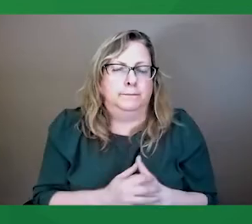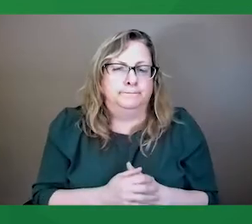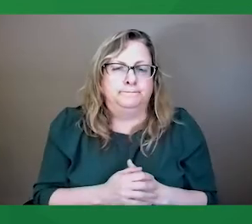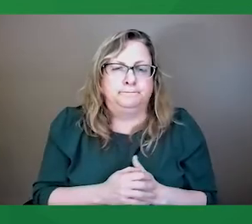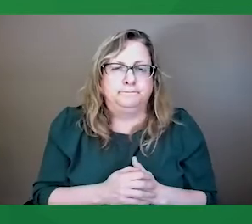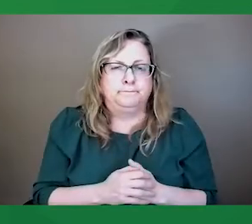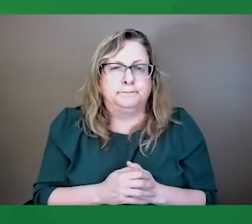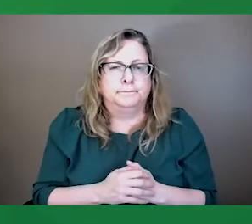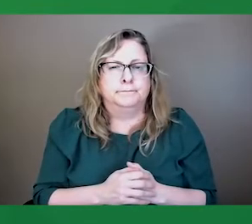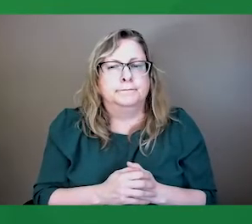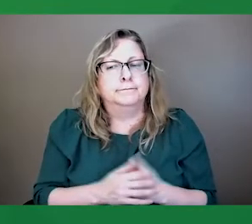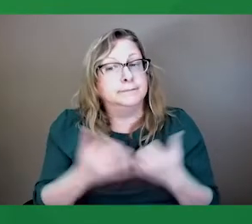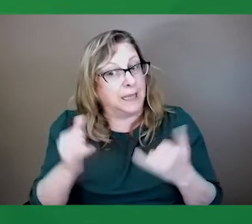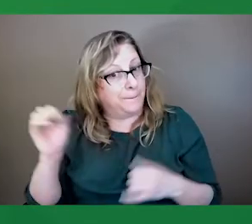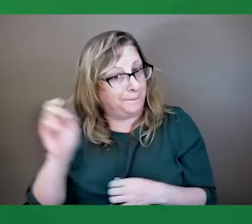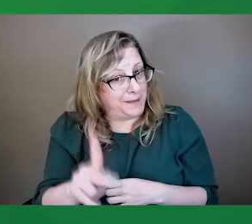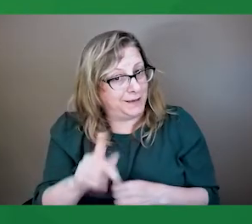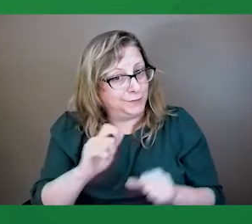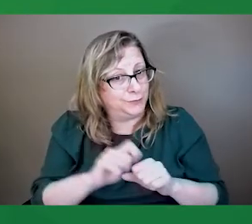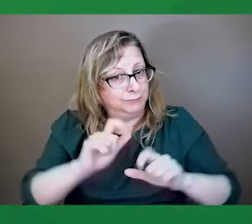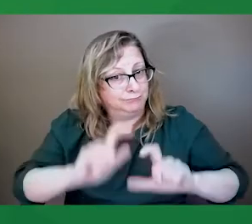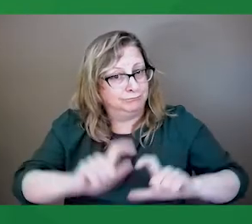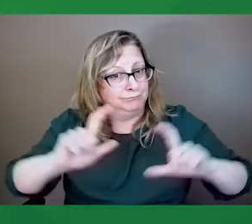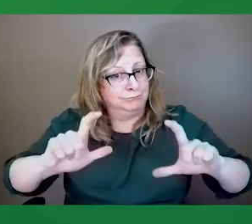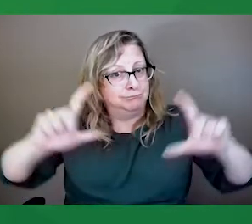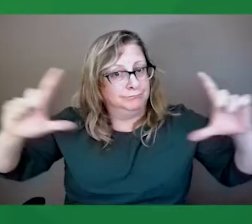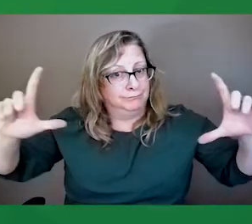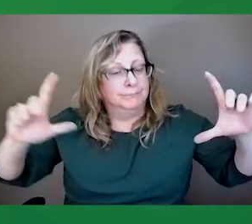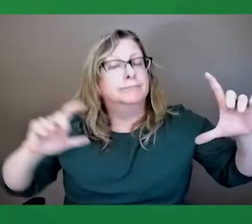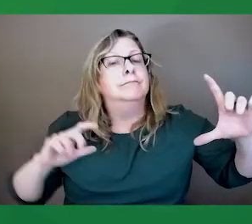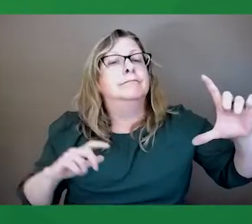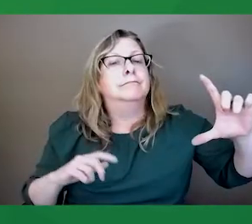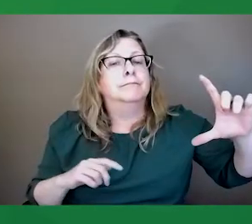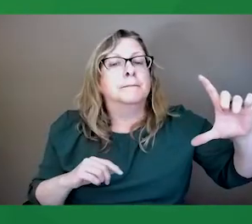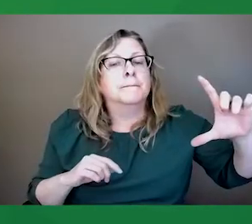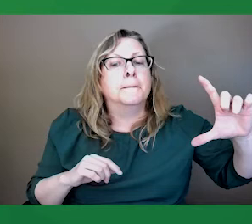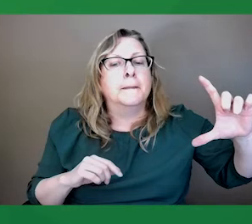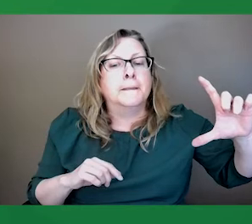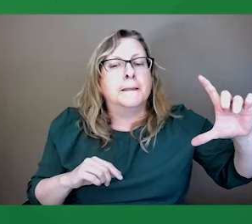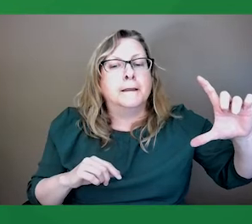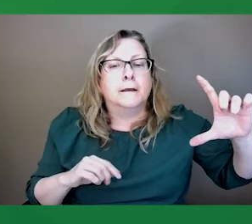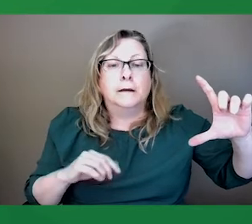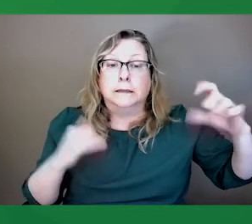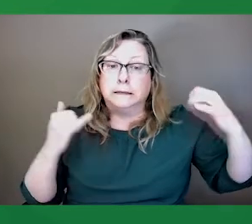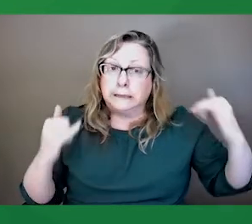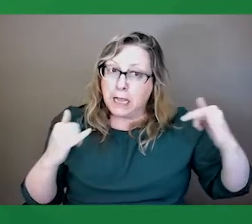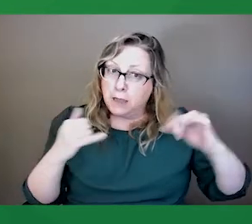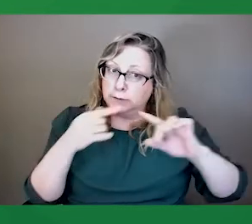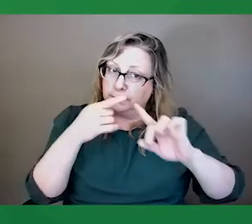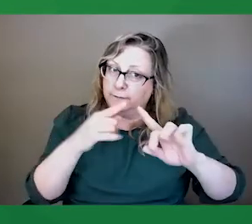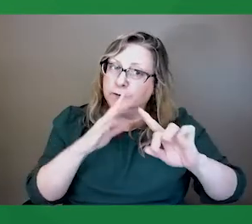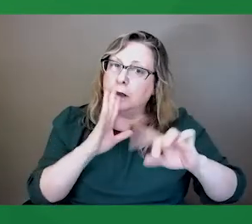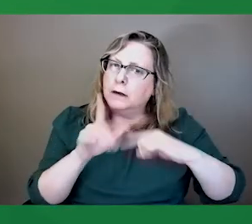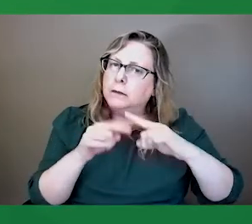So now let's go back to that, the star bust plot and context of accessibility technology.